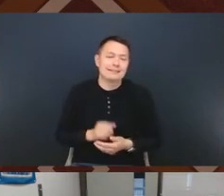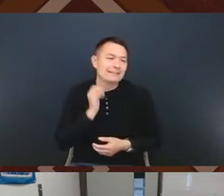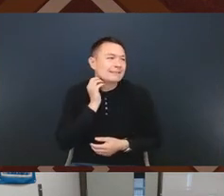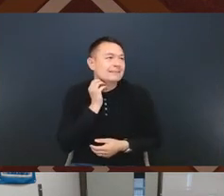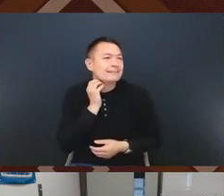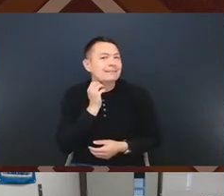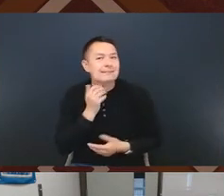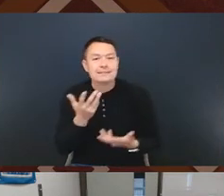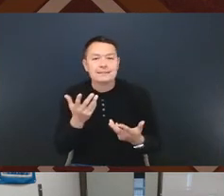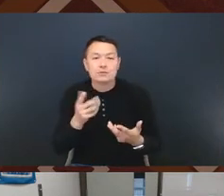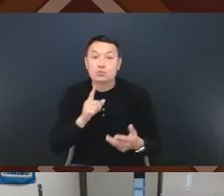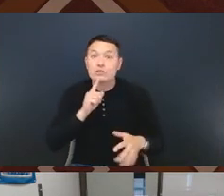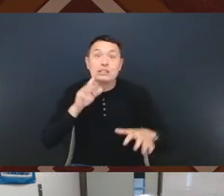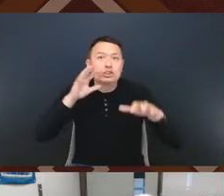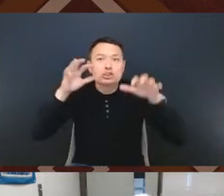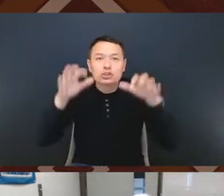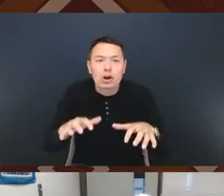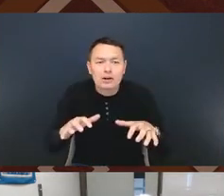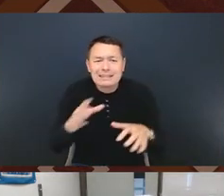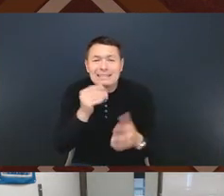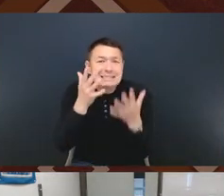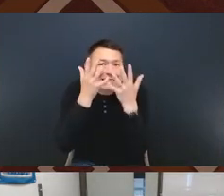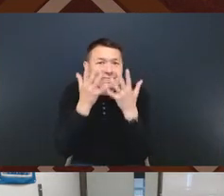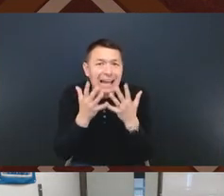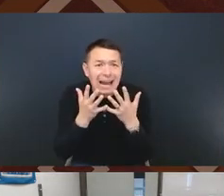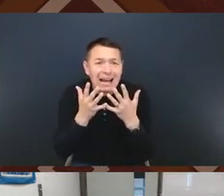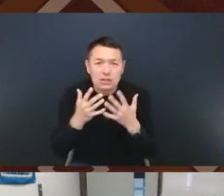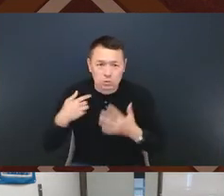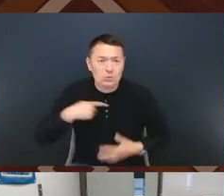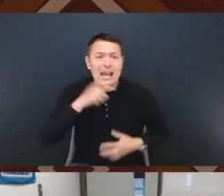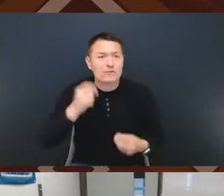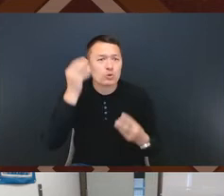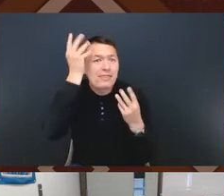shocking and disheartening that you even have to say them out loud. Right. But